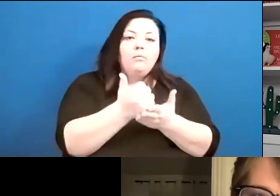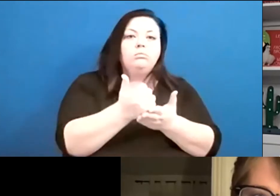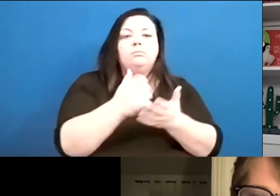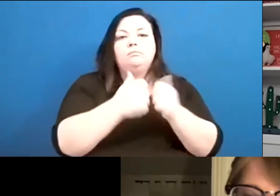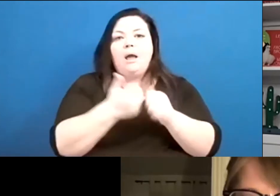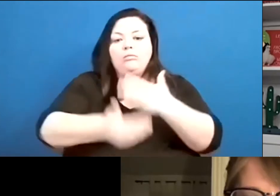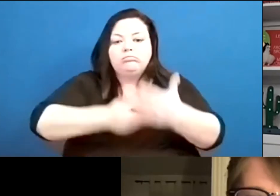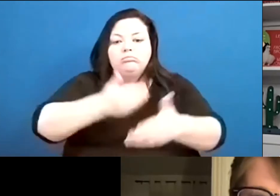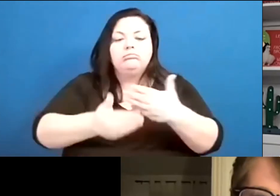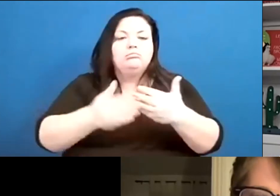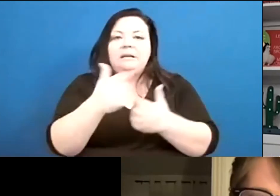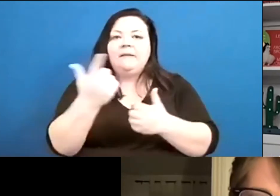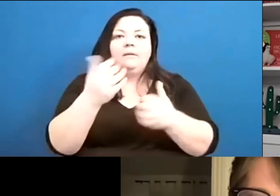anything we can do better, we really want to know.